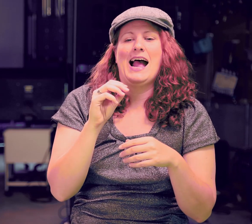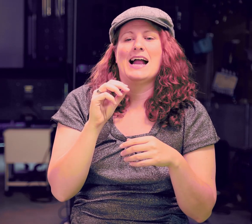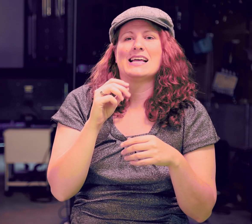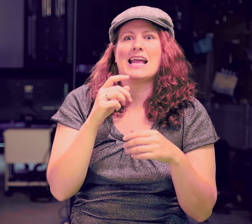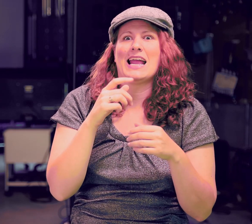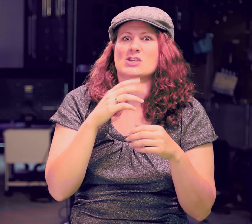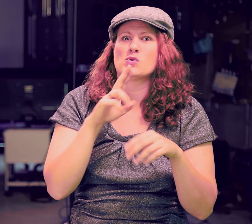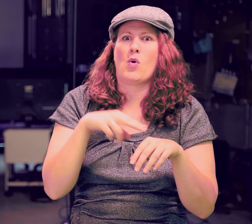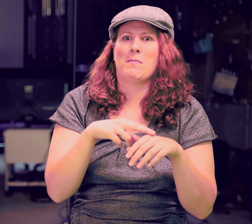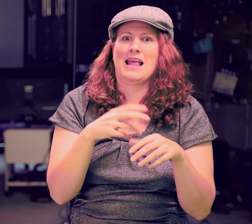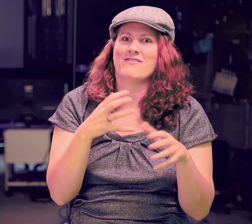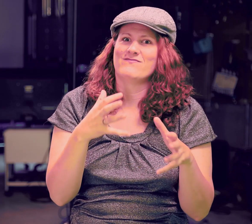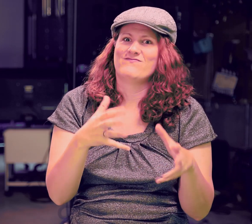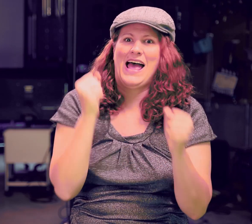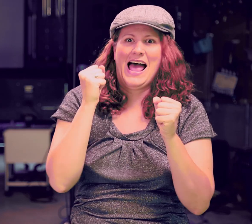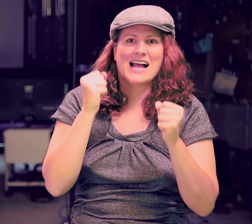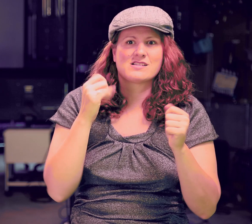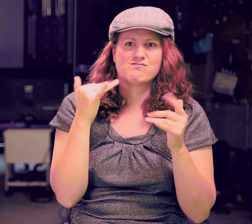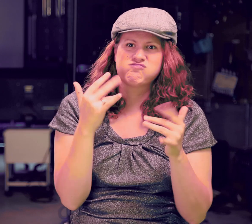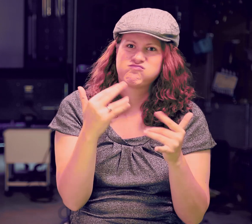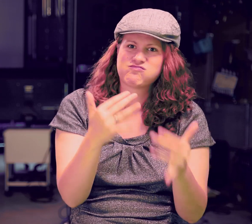and its normally fast.